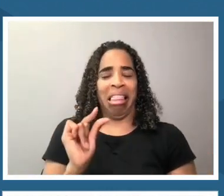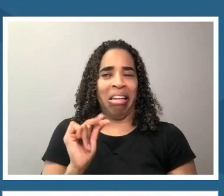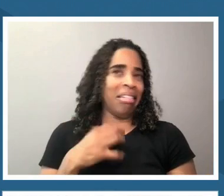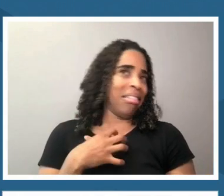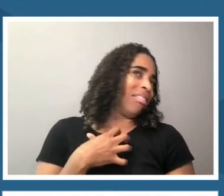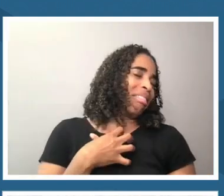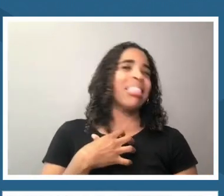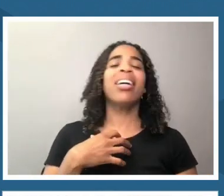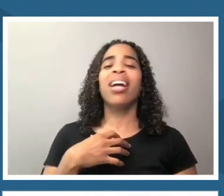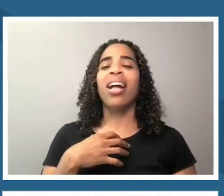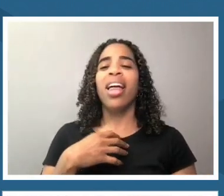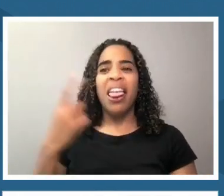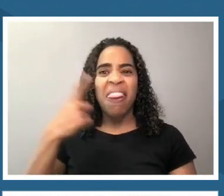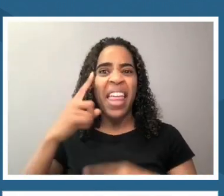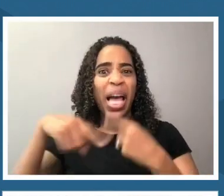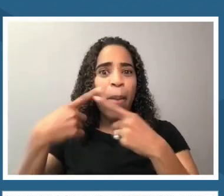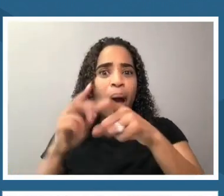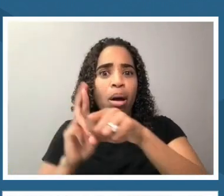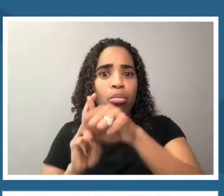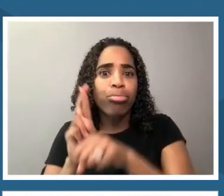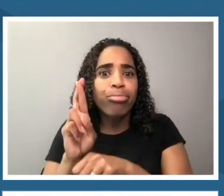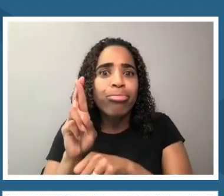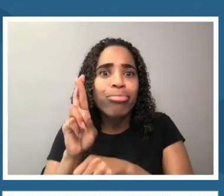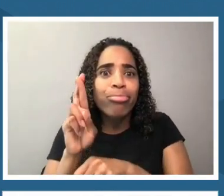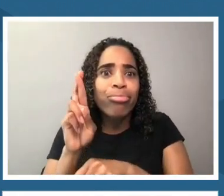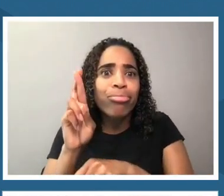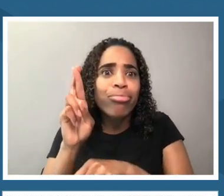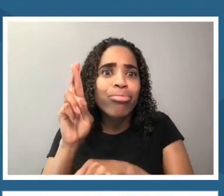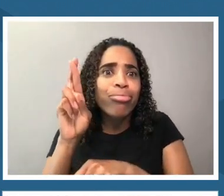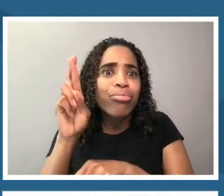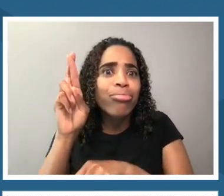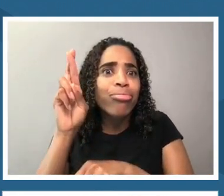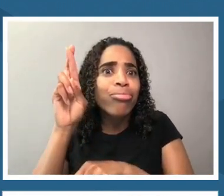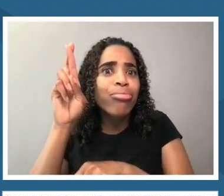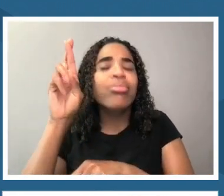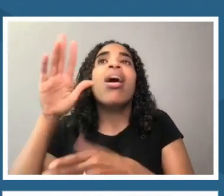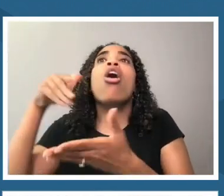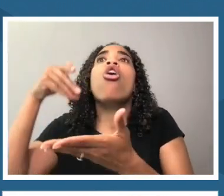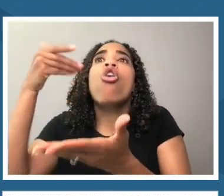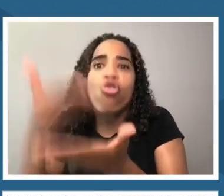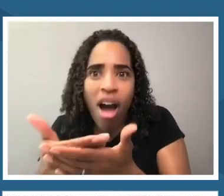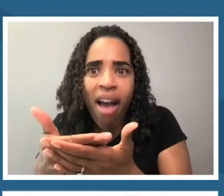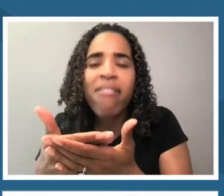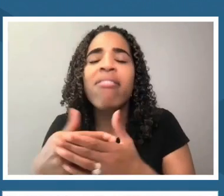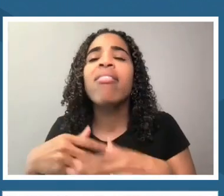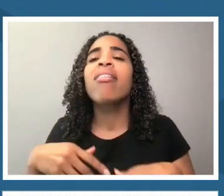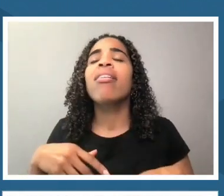speculative fiction and some some